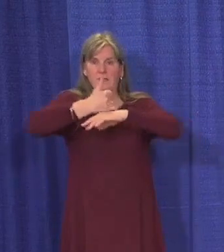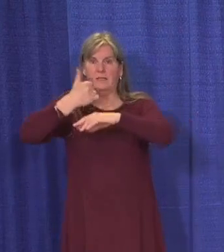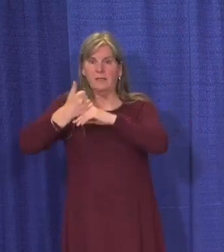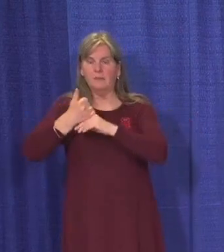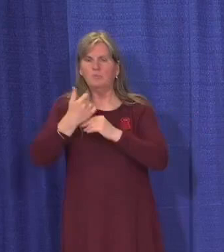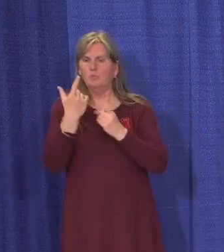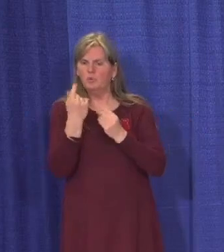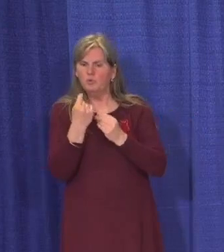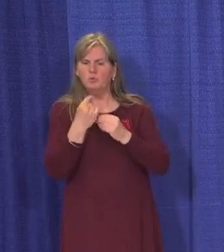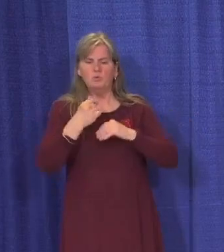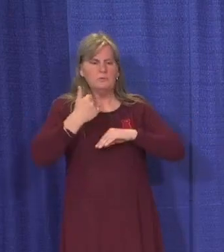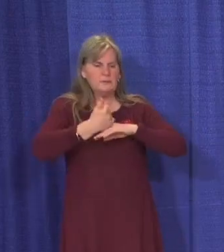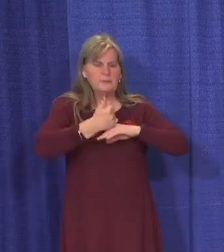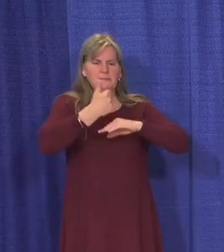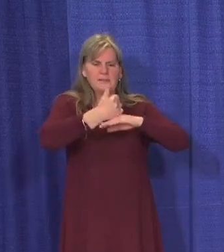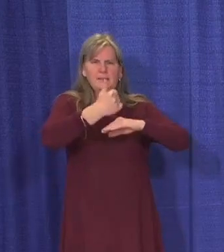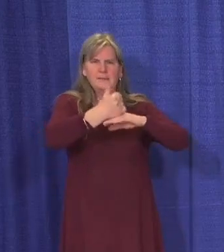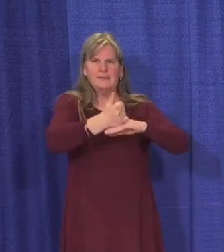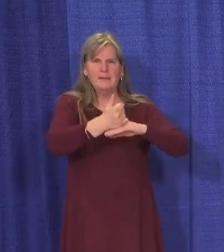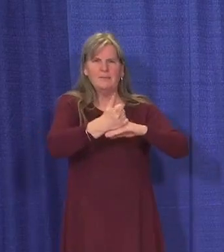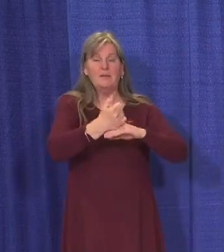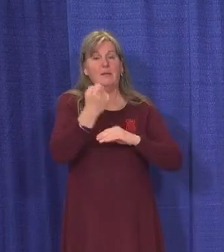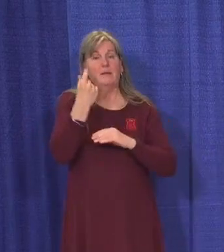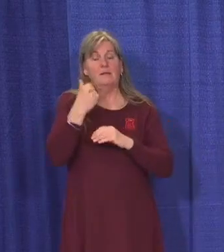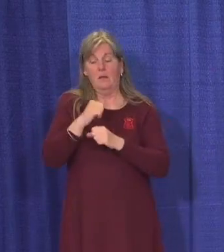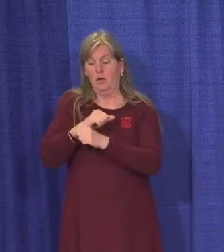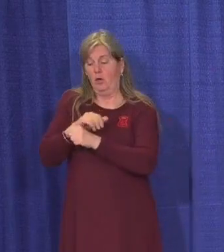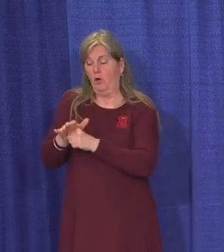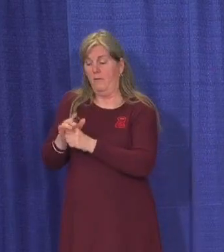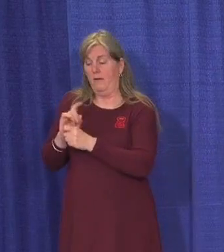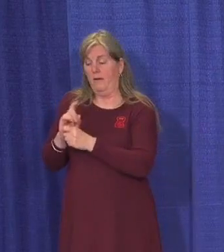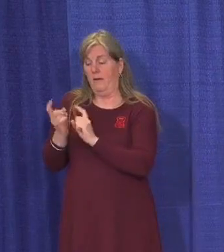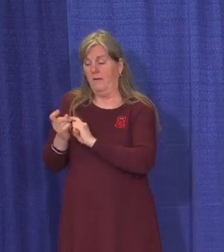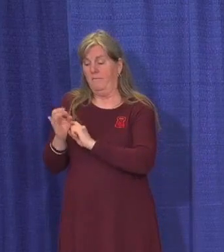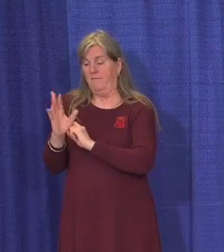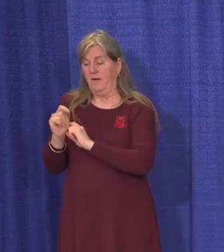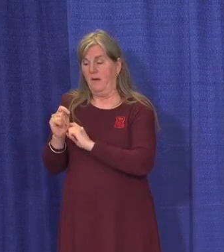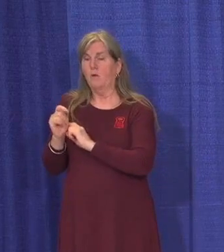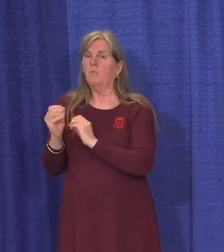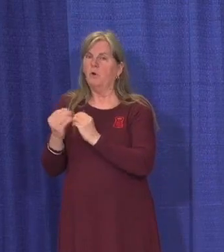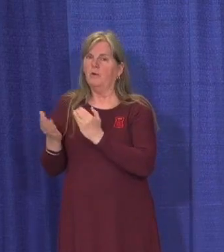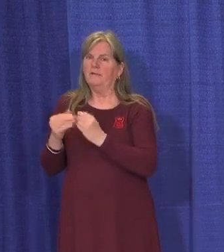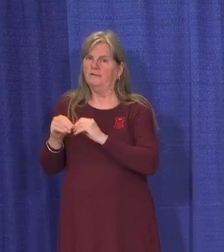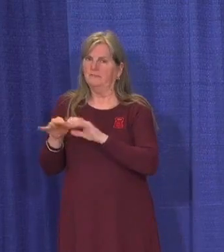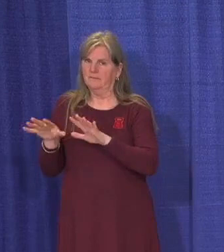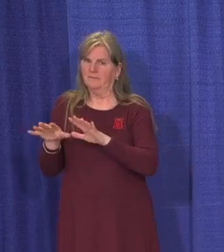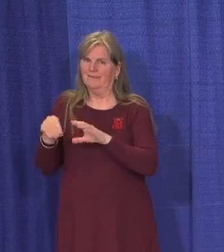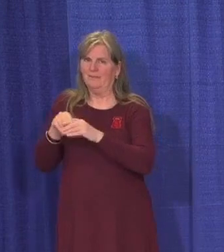watchful eye on the outbreak. Were there lessons for us?